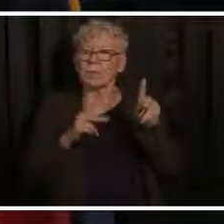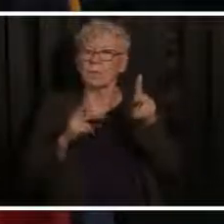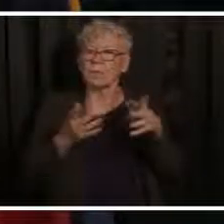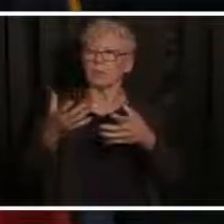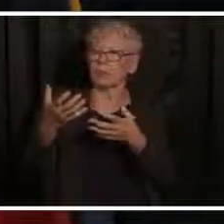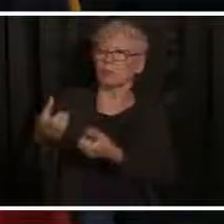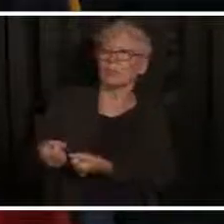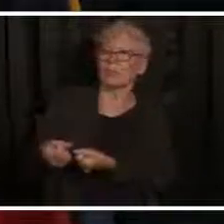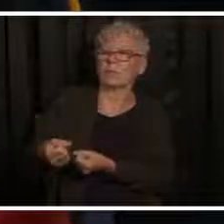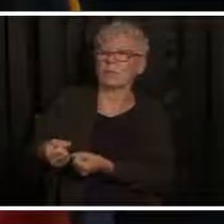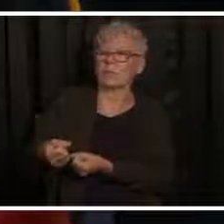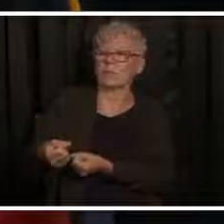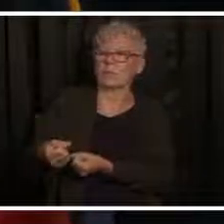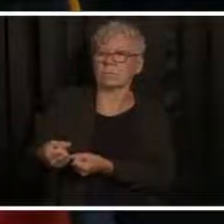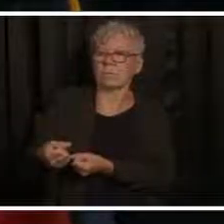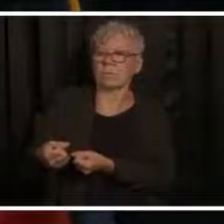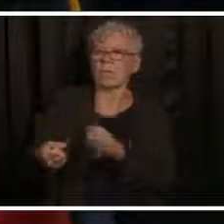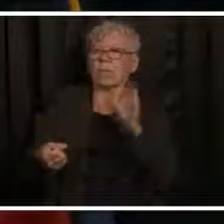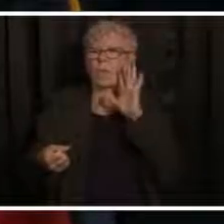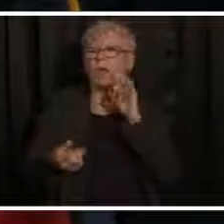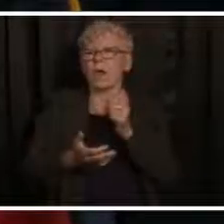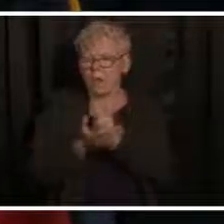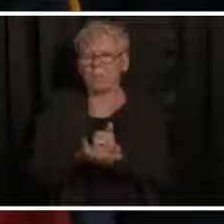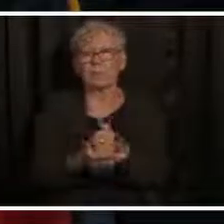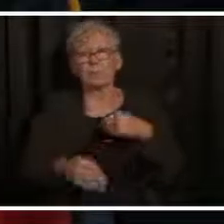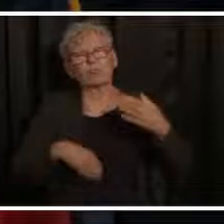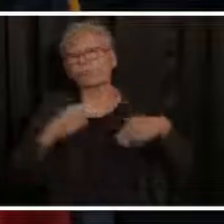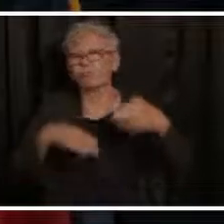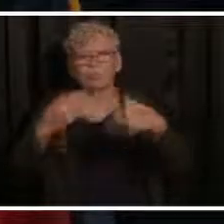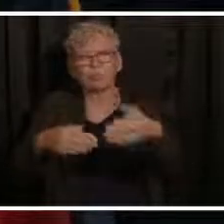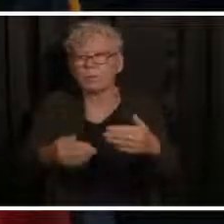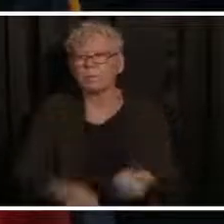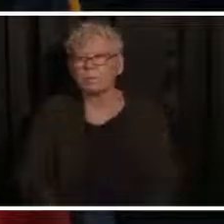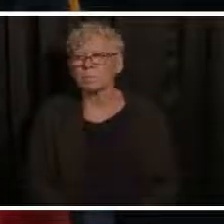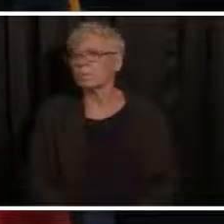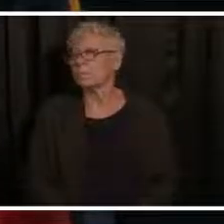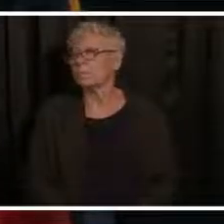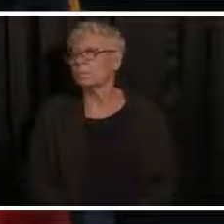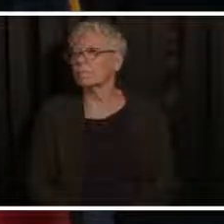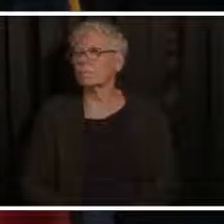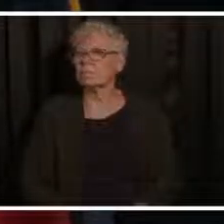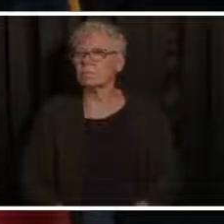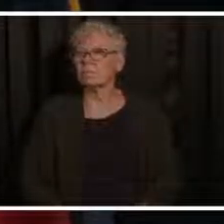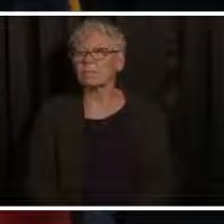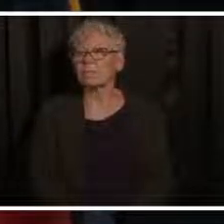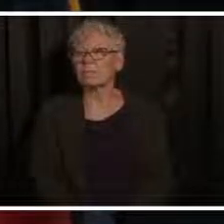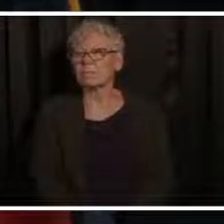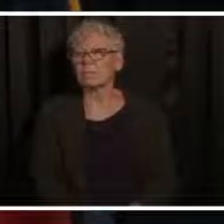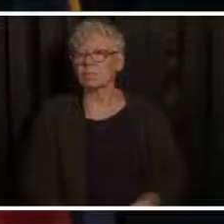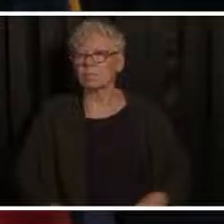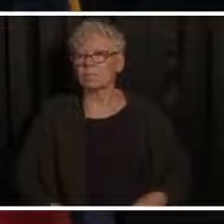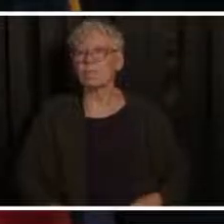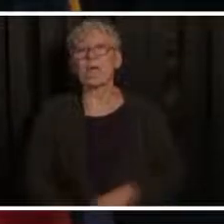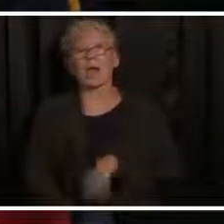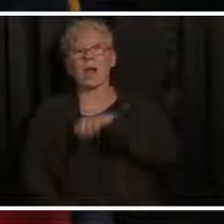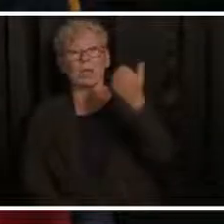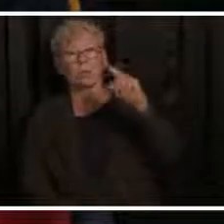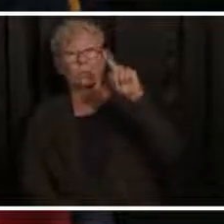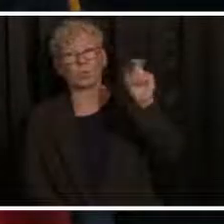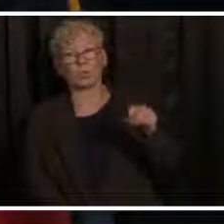helps move the ball Are there any new coronavirus restrictions being considered